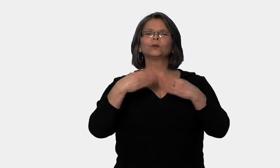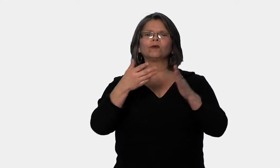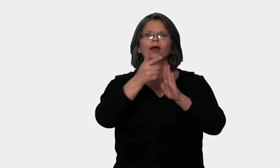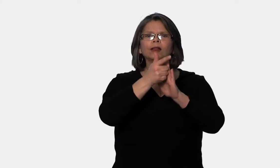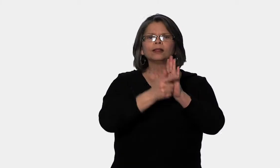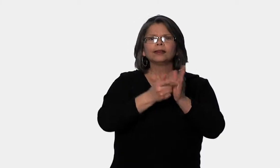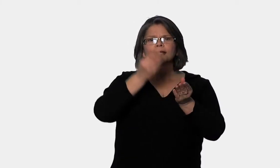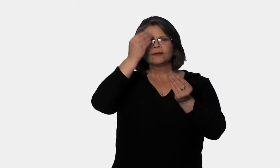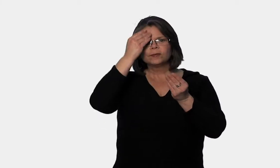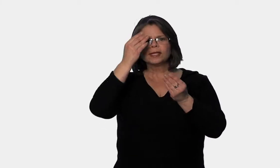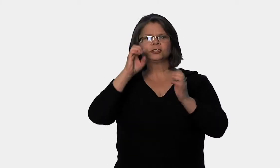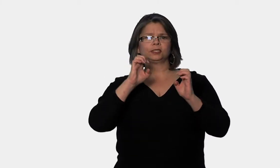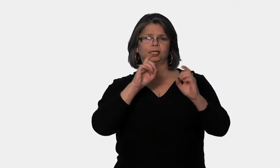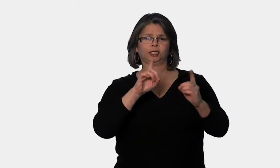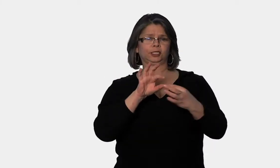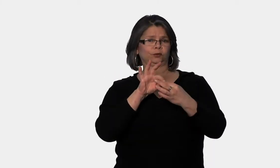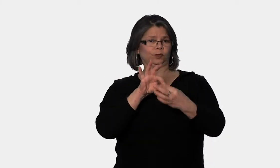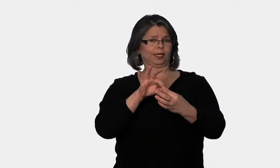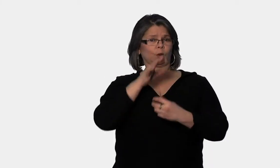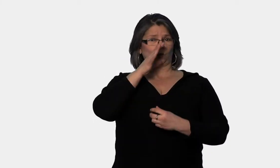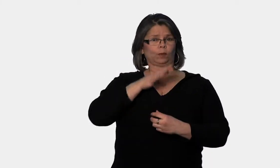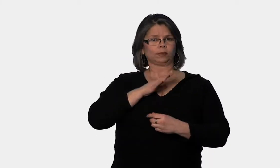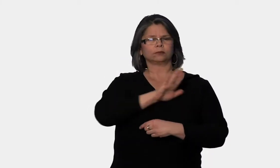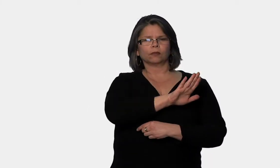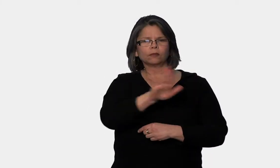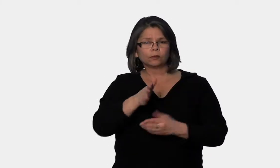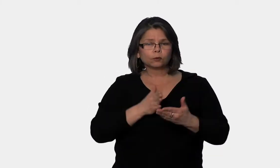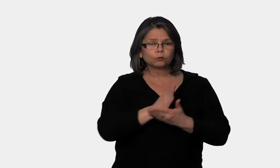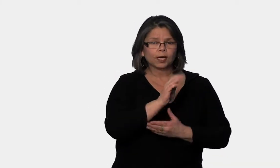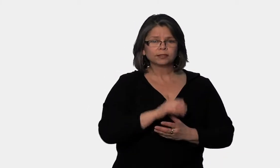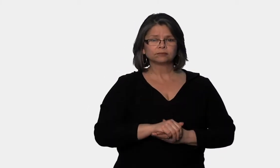about women's rights and options